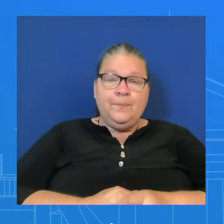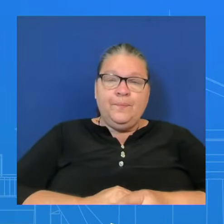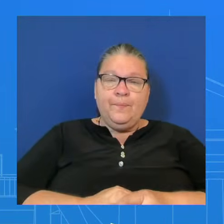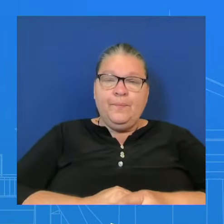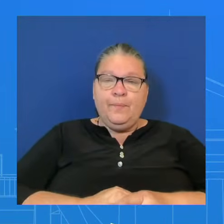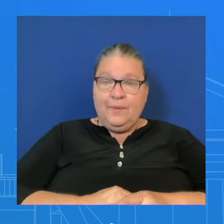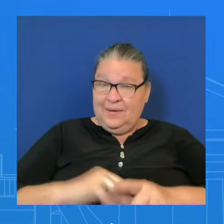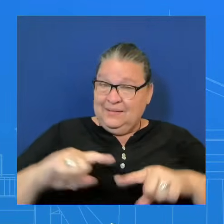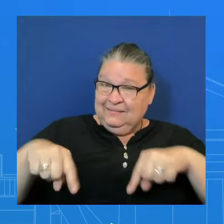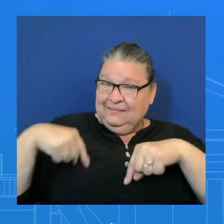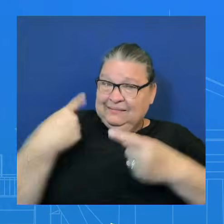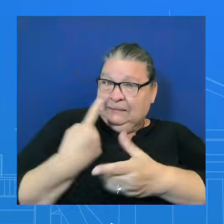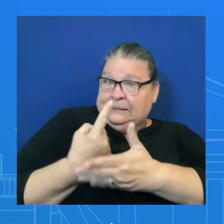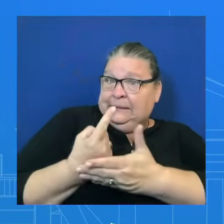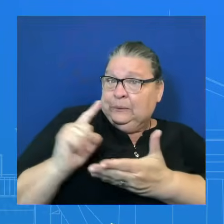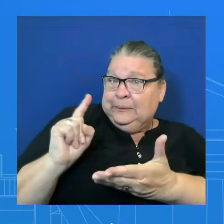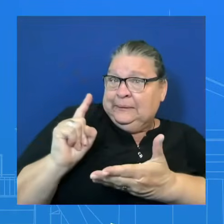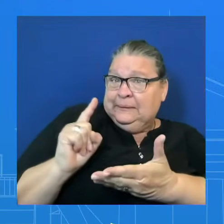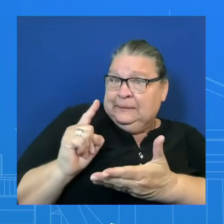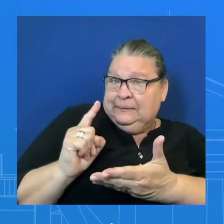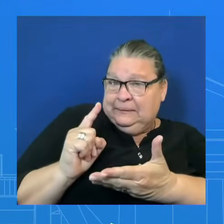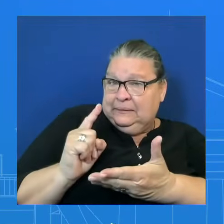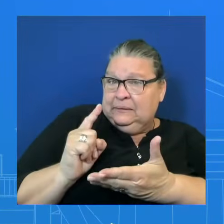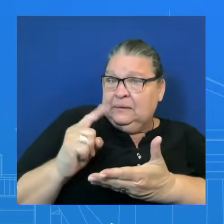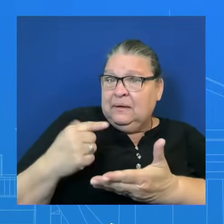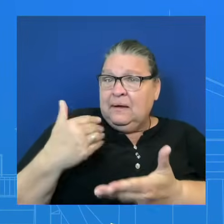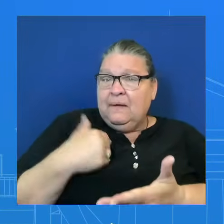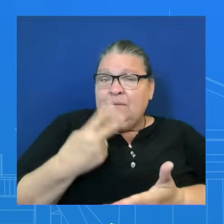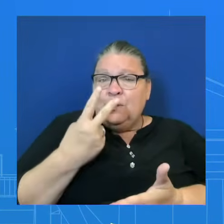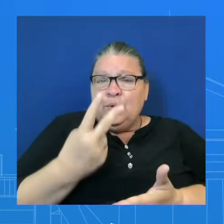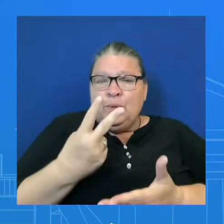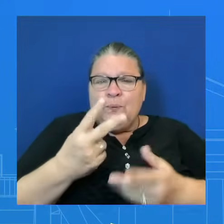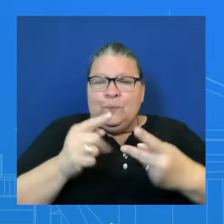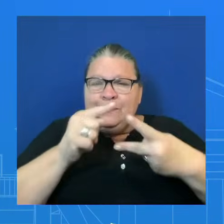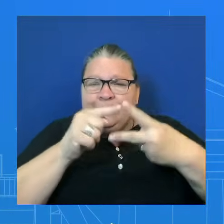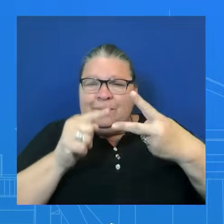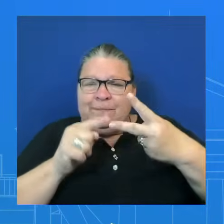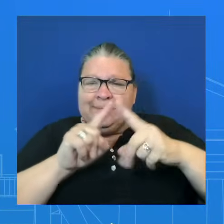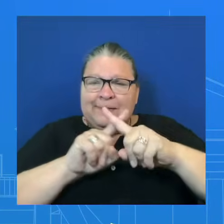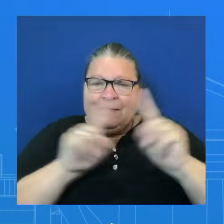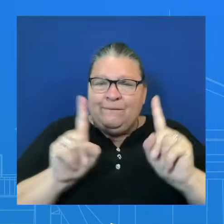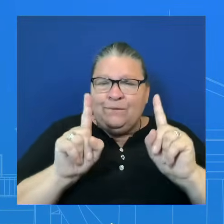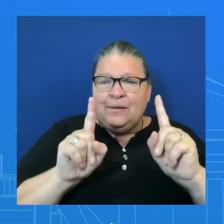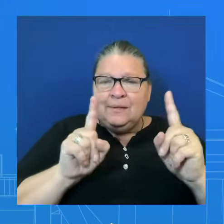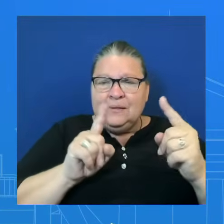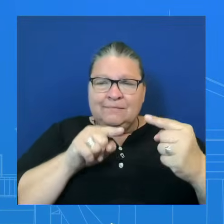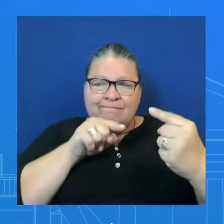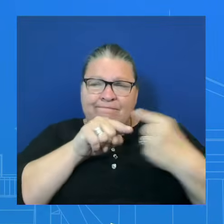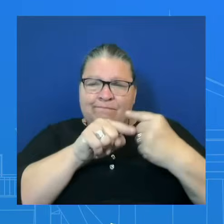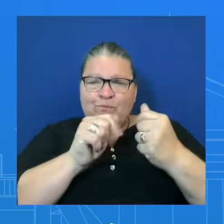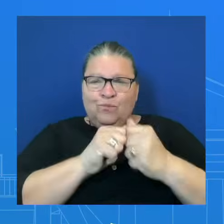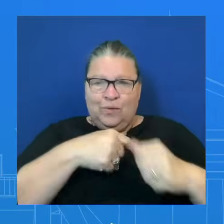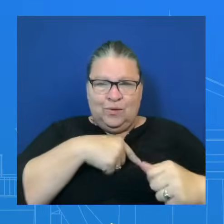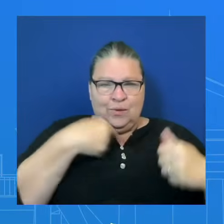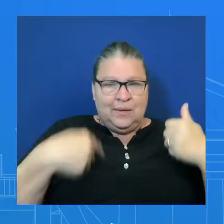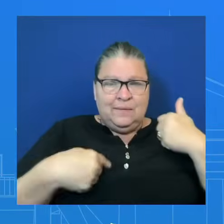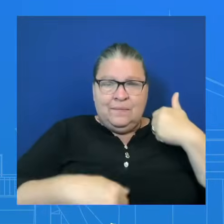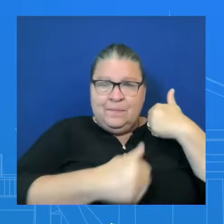one at sea, one in the air -- with the Chinese military. Are these isolated incidents, or is China becoming more aggressive?